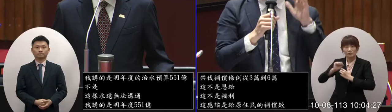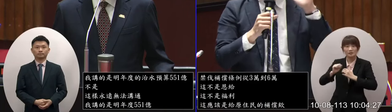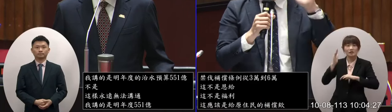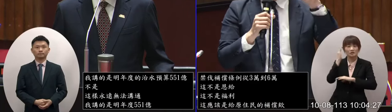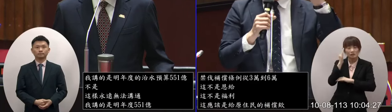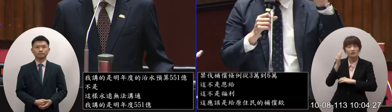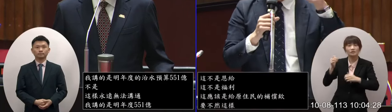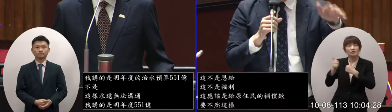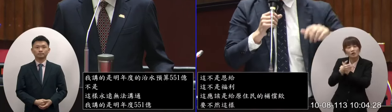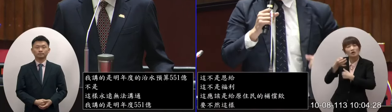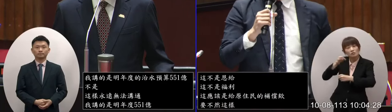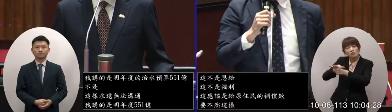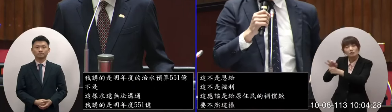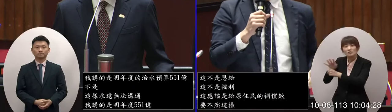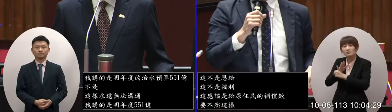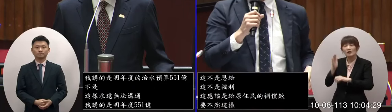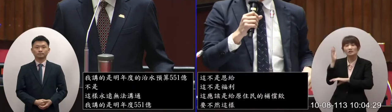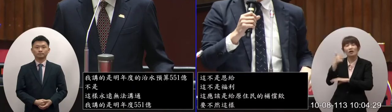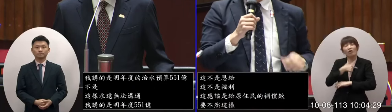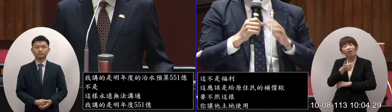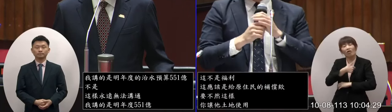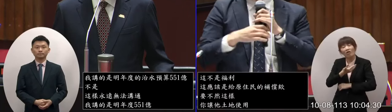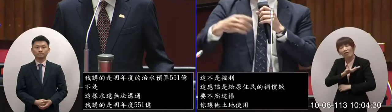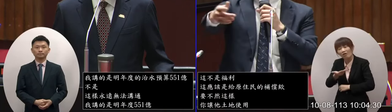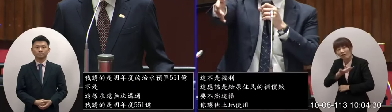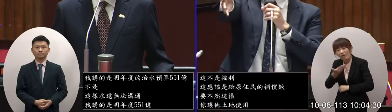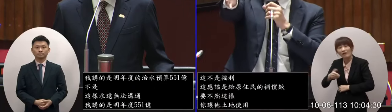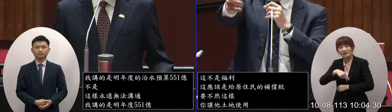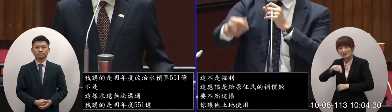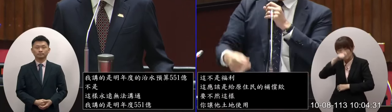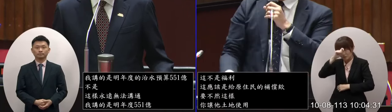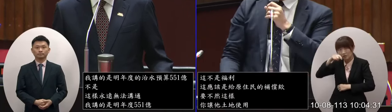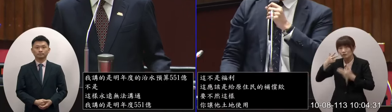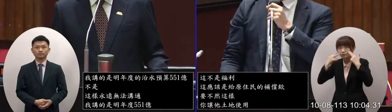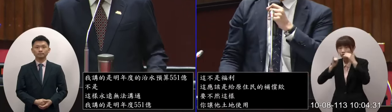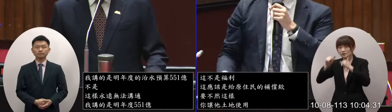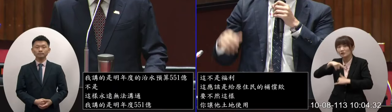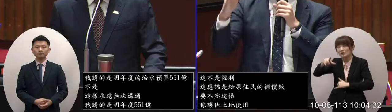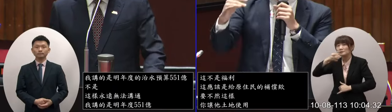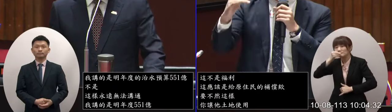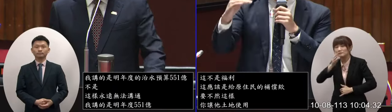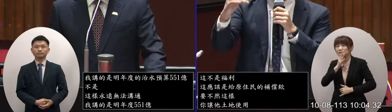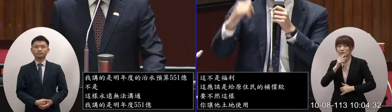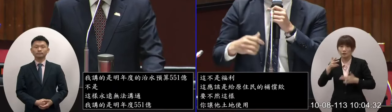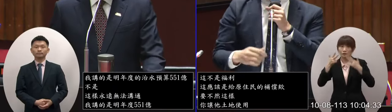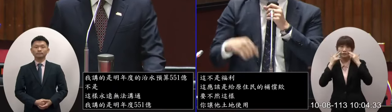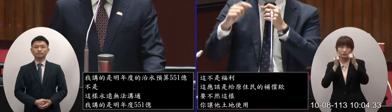The government has been very kind to you, so don't make any noise. The chairman, including the indigenous people, said that the indigenous people's budget